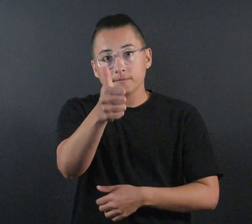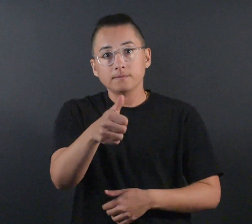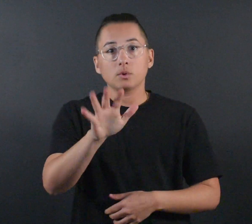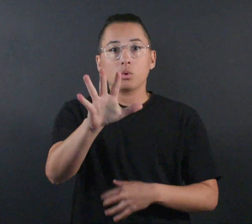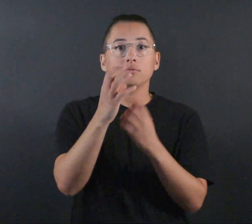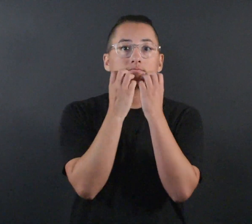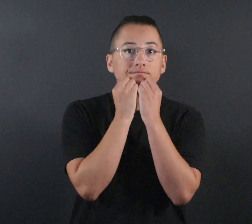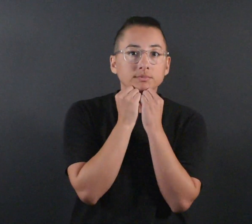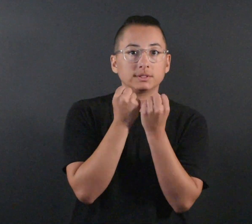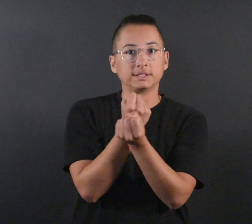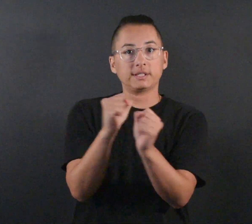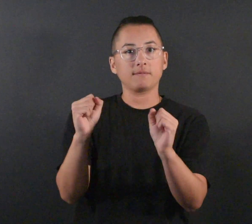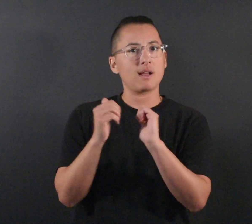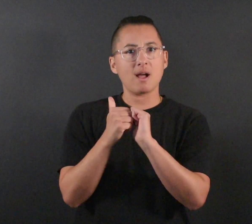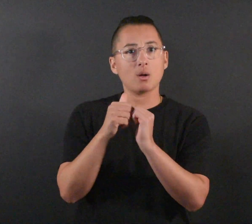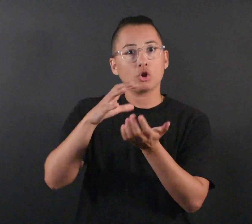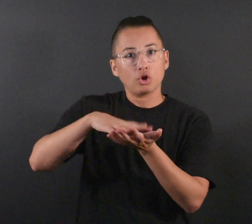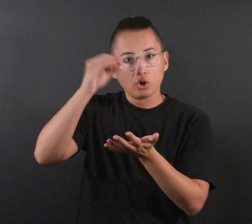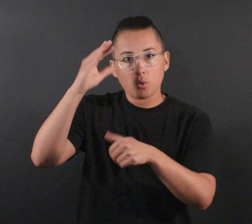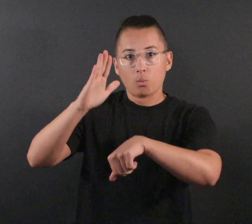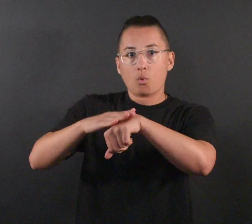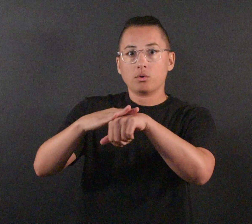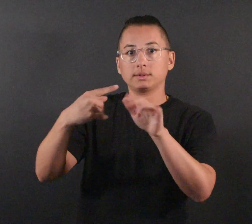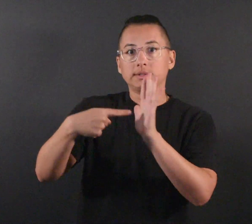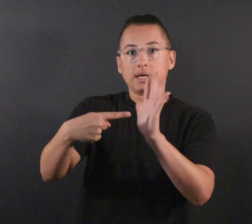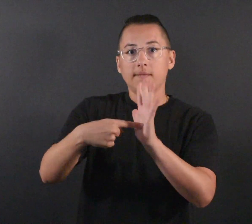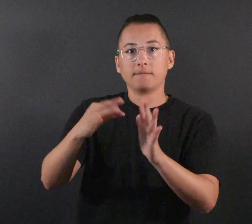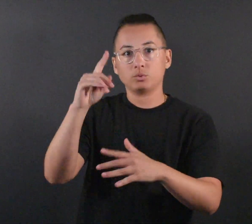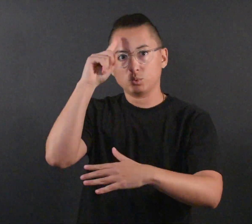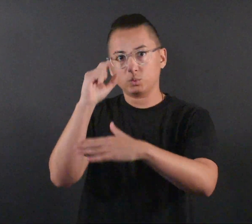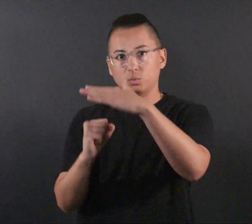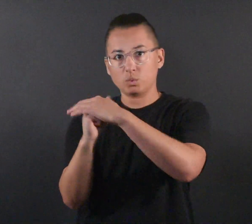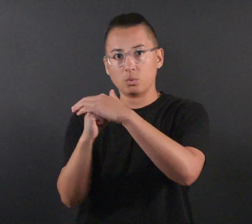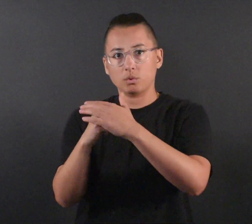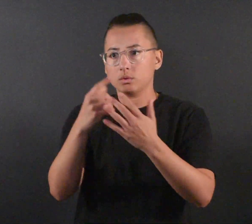You can help keep yourself and your loved ones safe by learning the warning signs